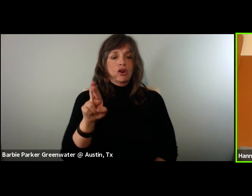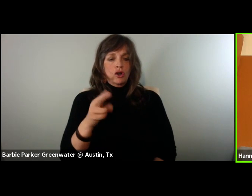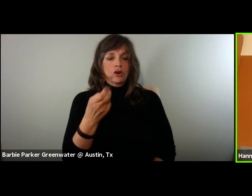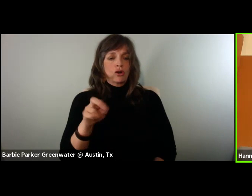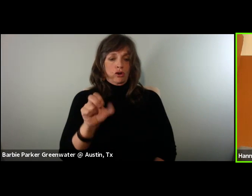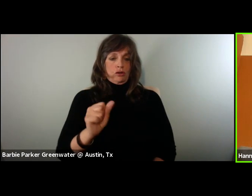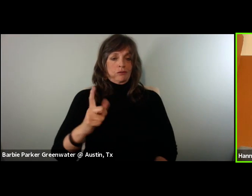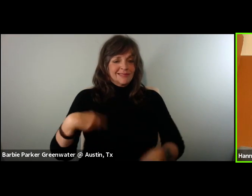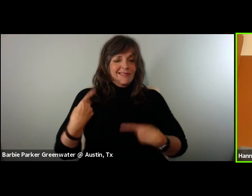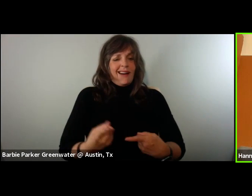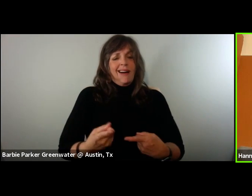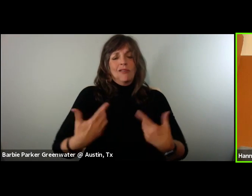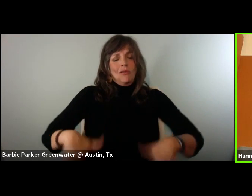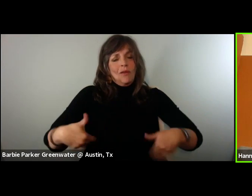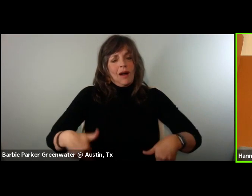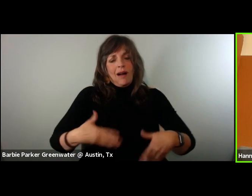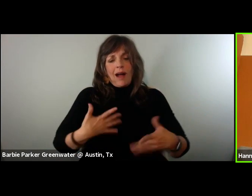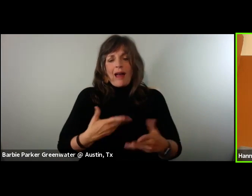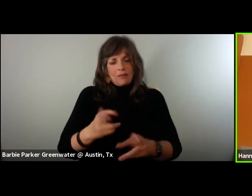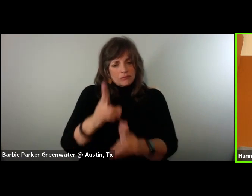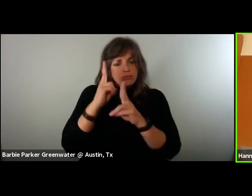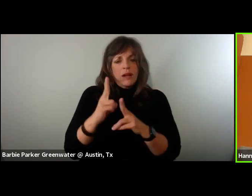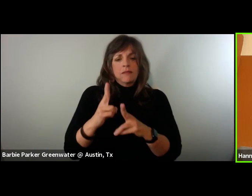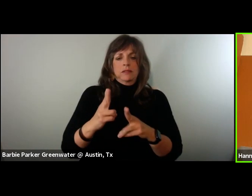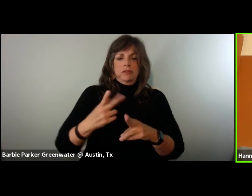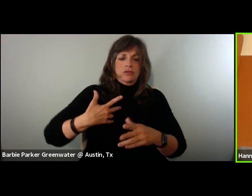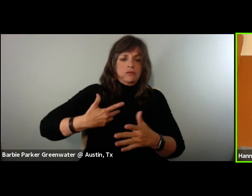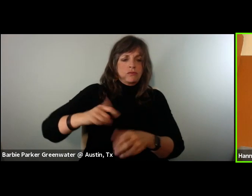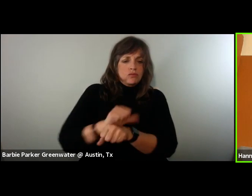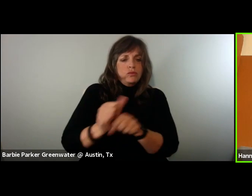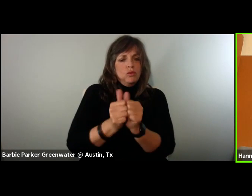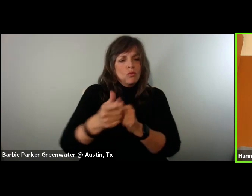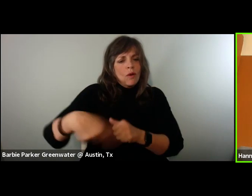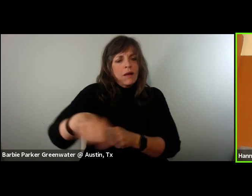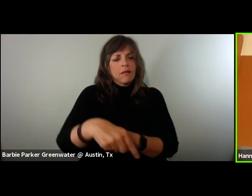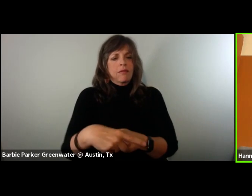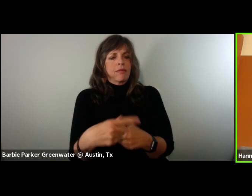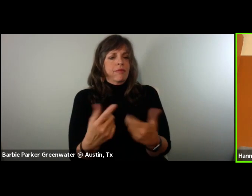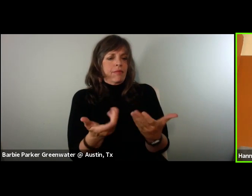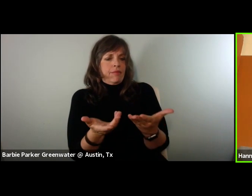in this moment of crisis. Before we go any further, I wanna thank my brilliant colleagues